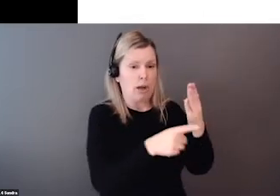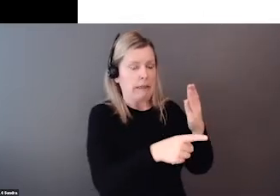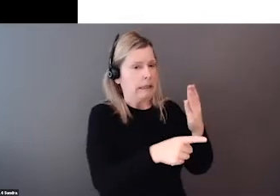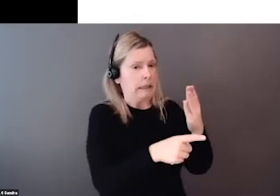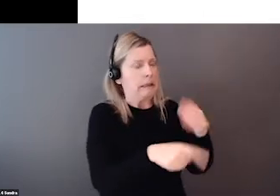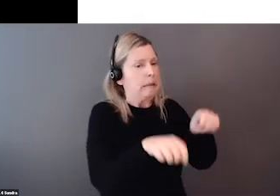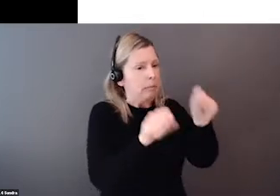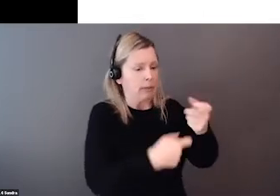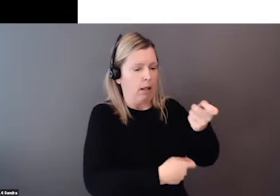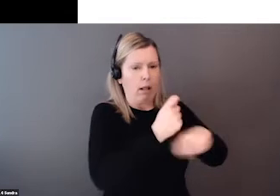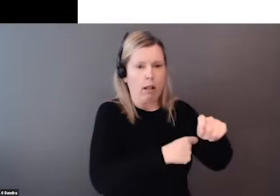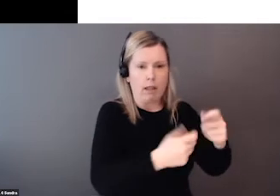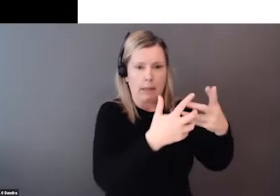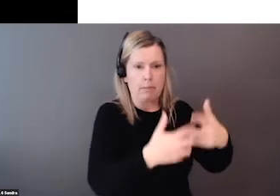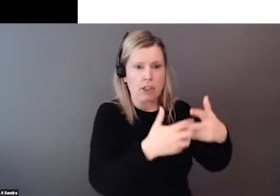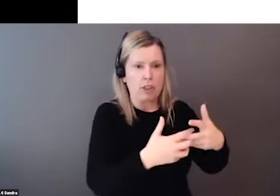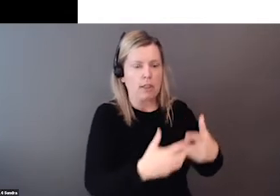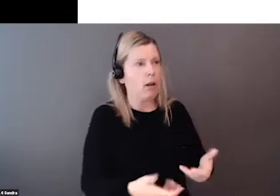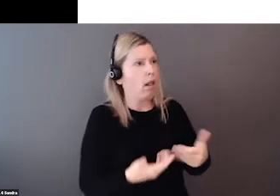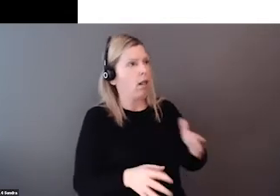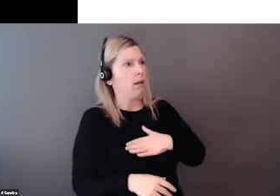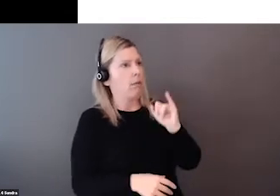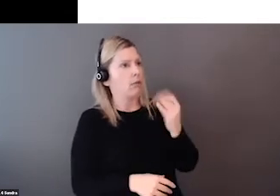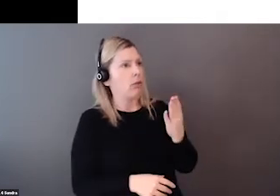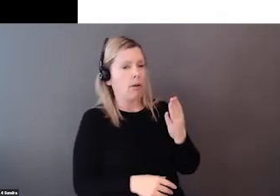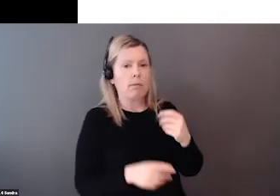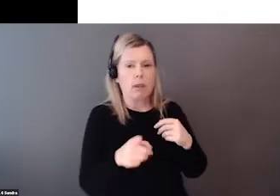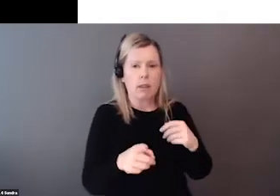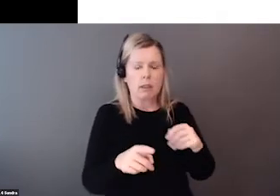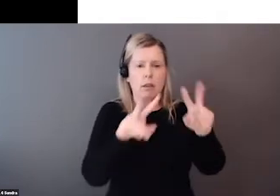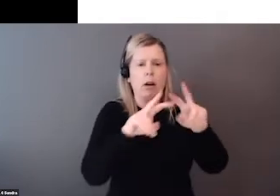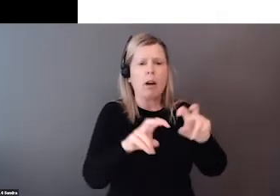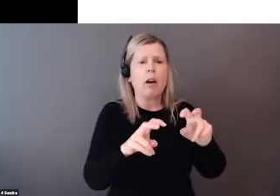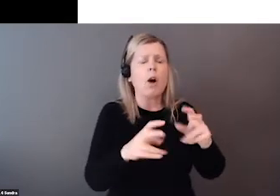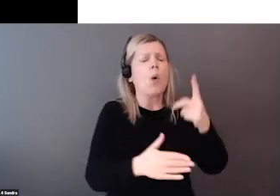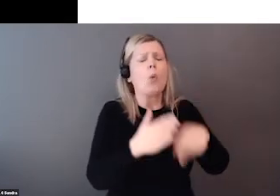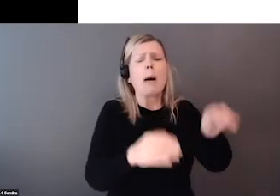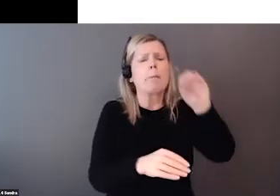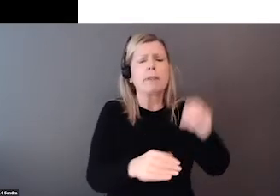from Canada's Brookfield Institute aimed at examining the likelihood of a job being disrupted by automation.